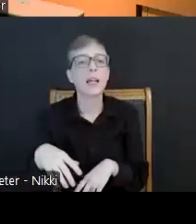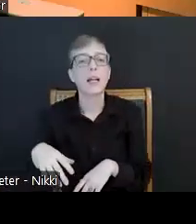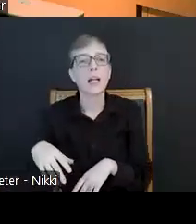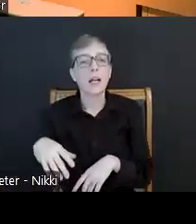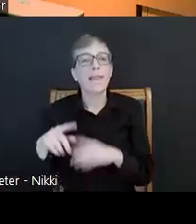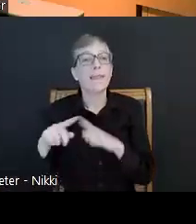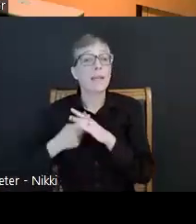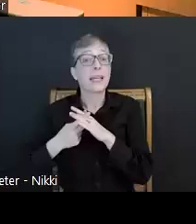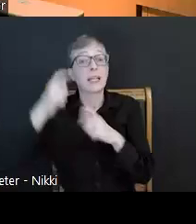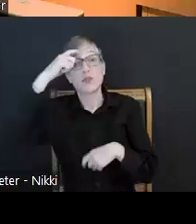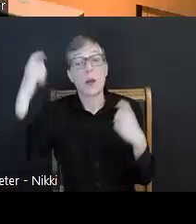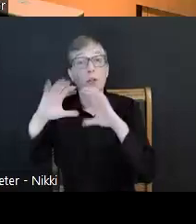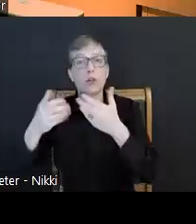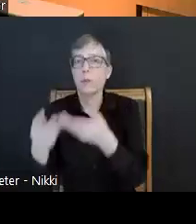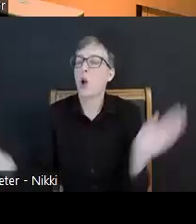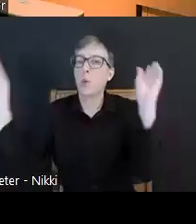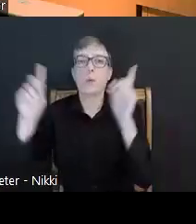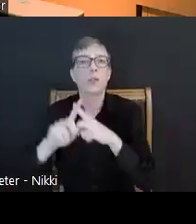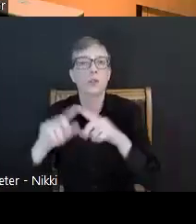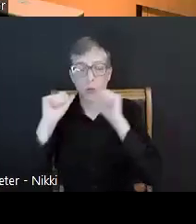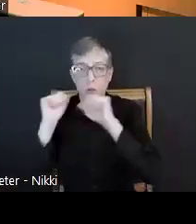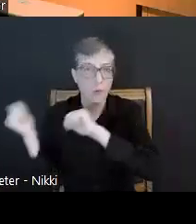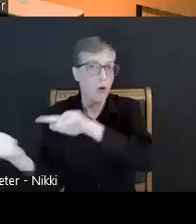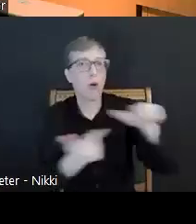really focuses on gaining an understanding of trauma symptoms and developing coping